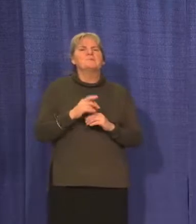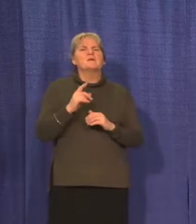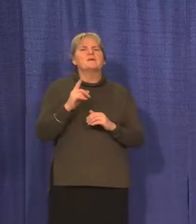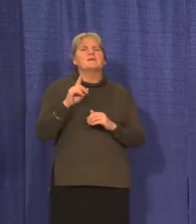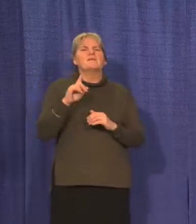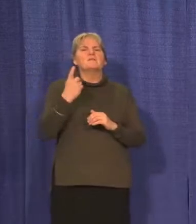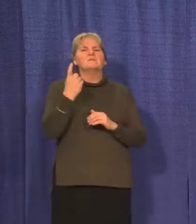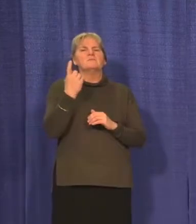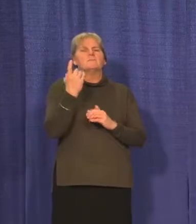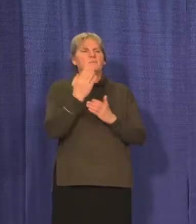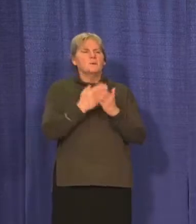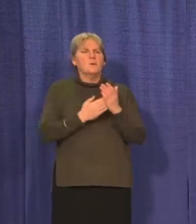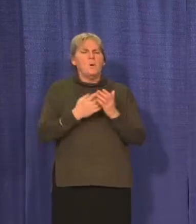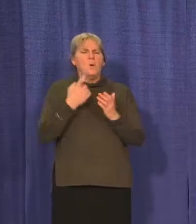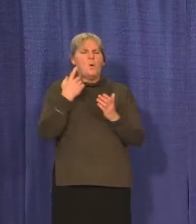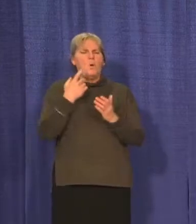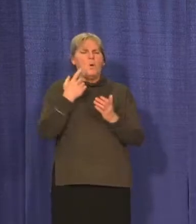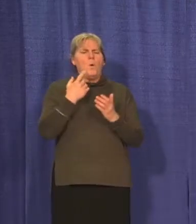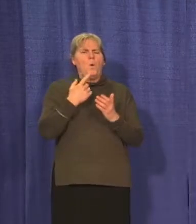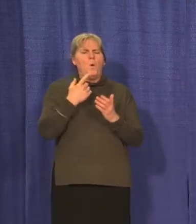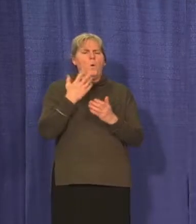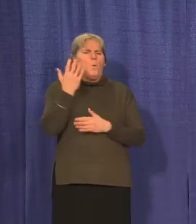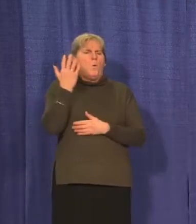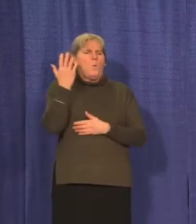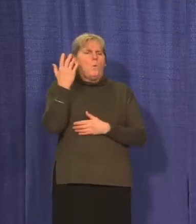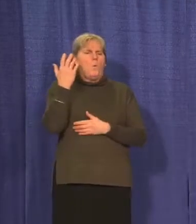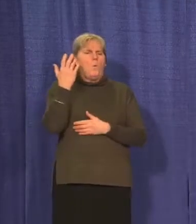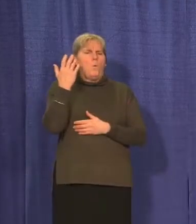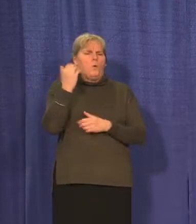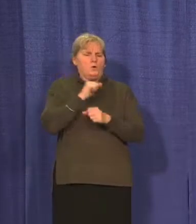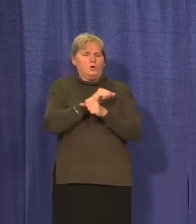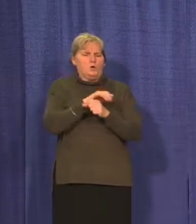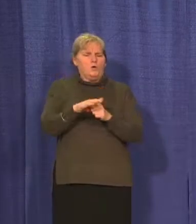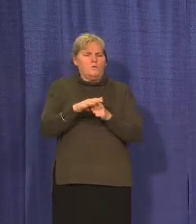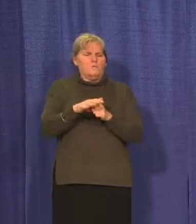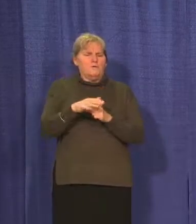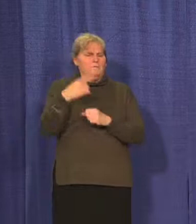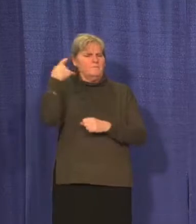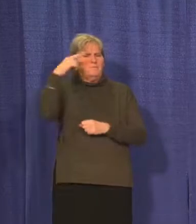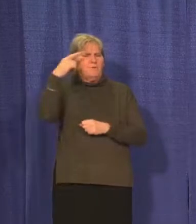Reporter: The first part is asking what the point of having the vaccine is if they have to continue with safety